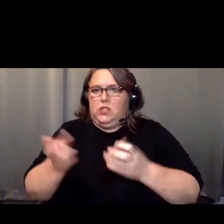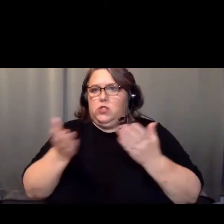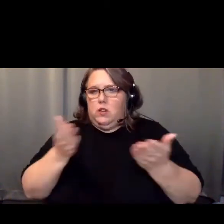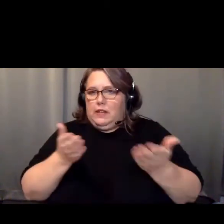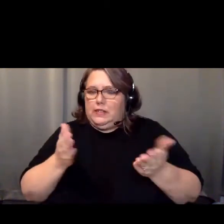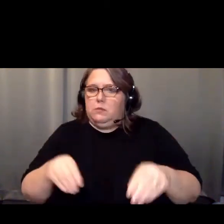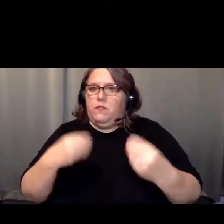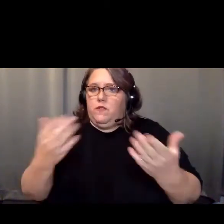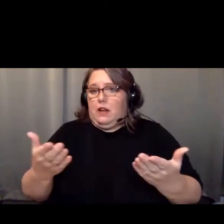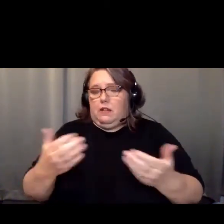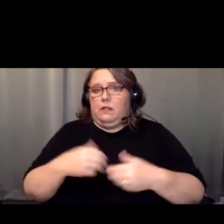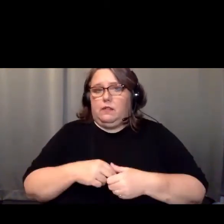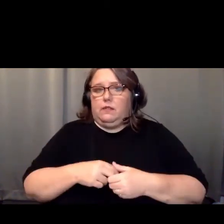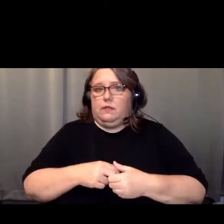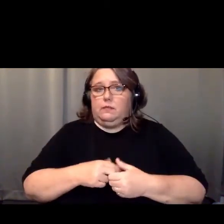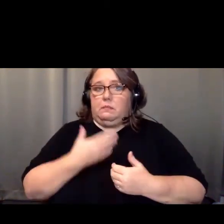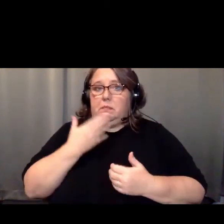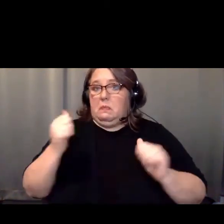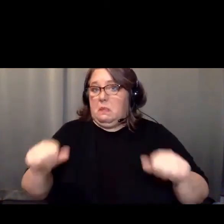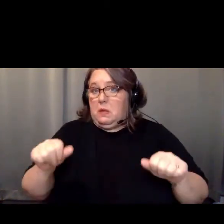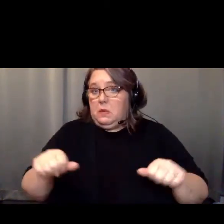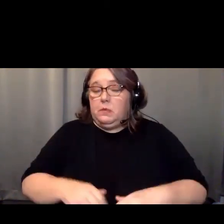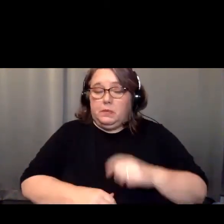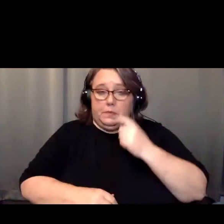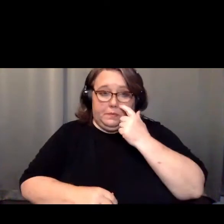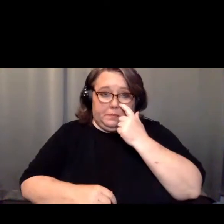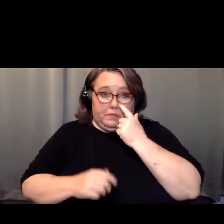to the best possible way to students with disabilities.